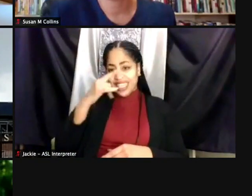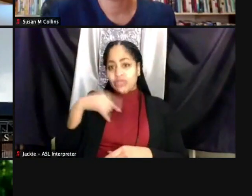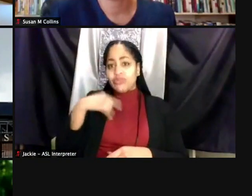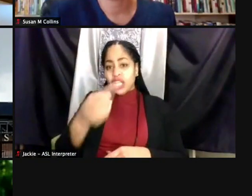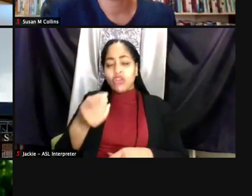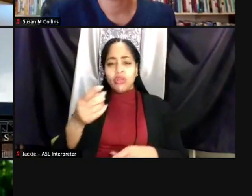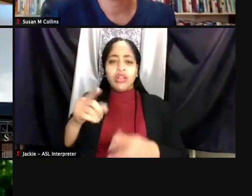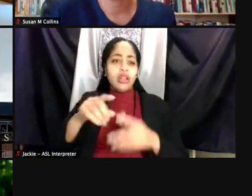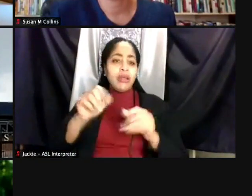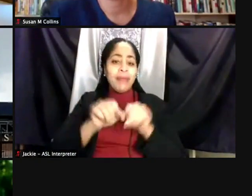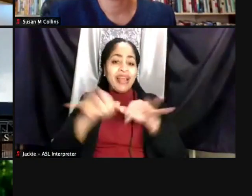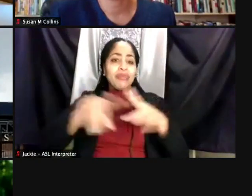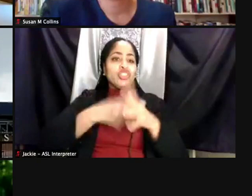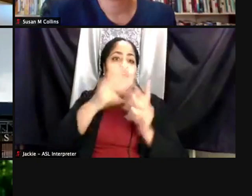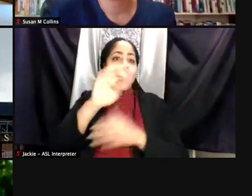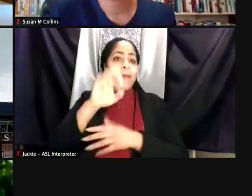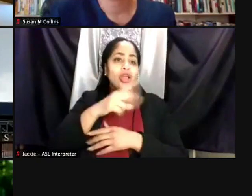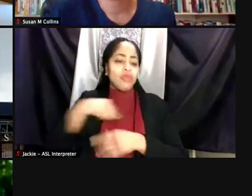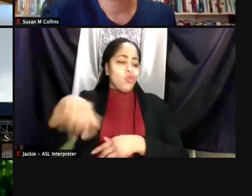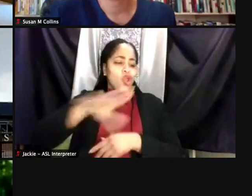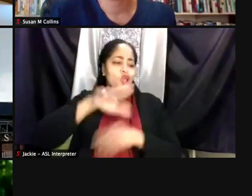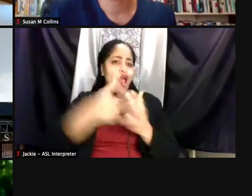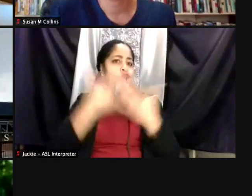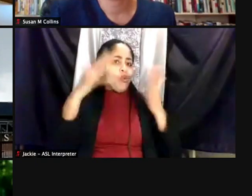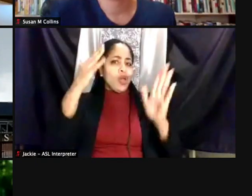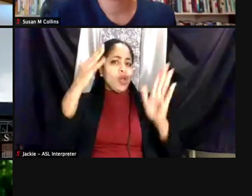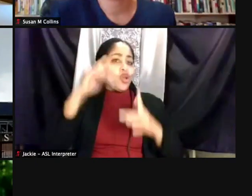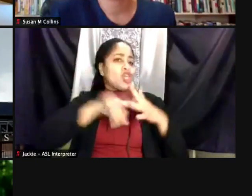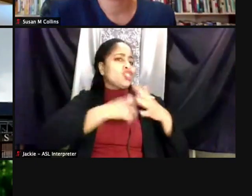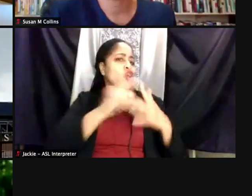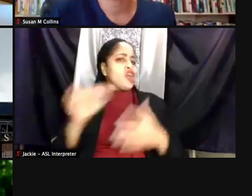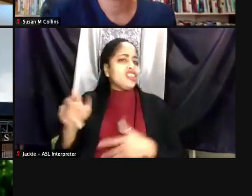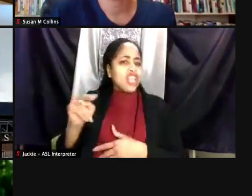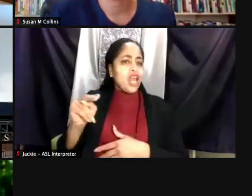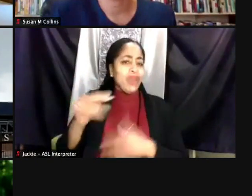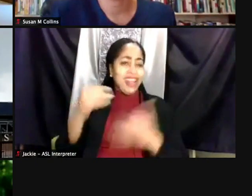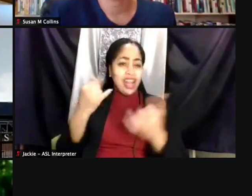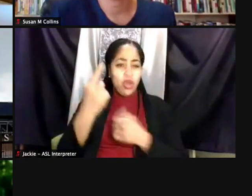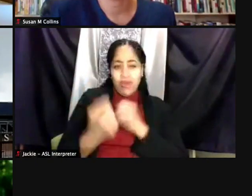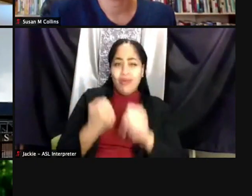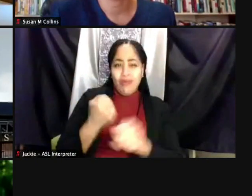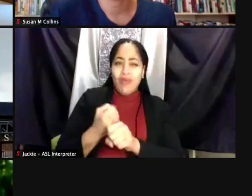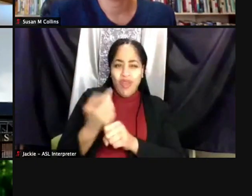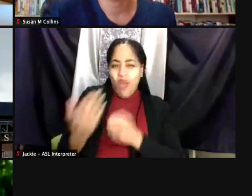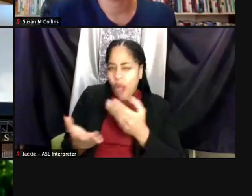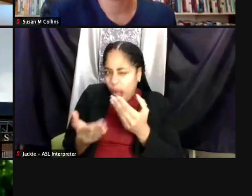but the rest of us know it actually began in January. So it's been a year for us, just about exactly a year